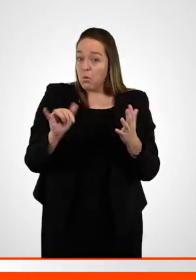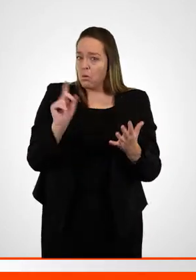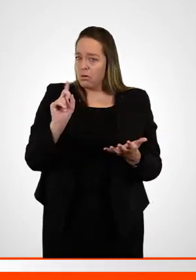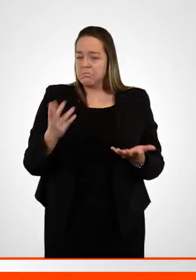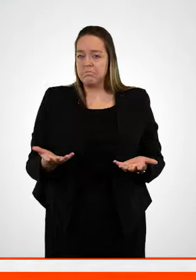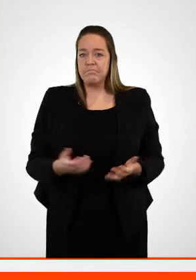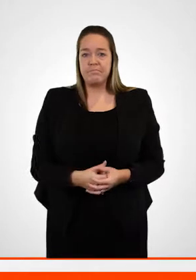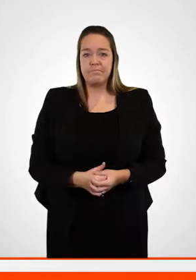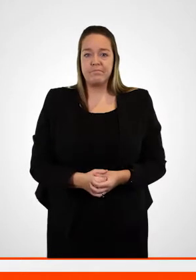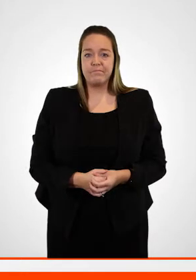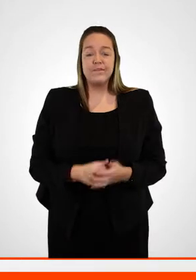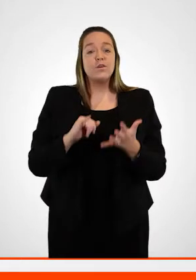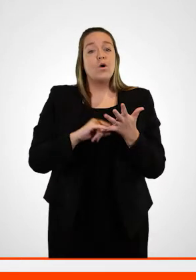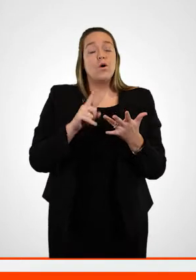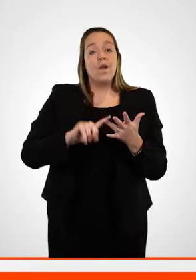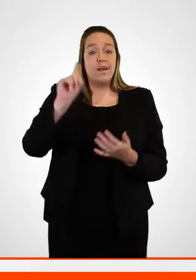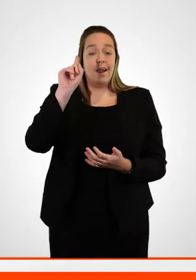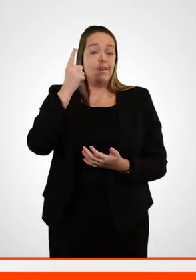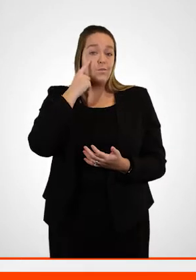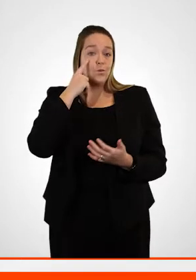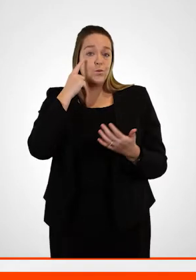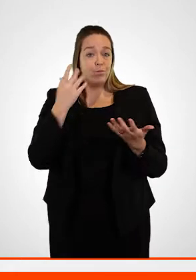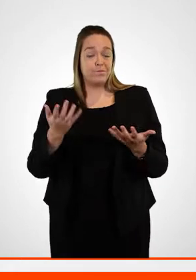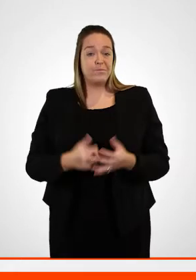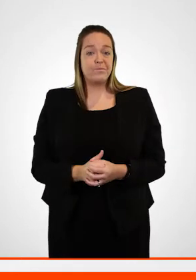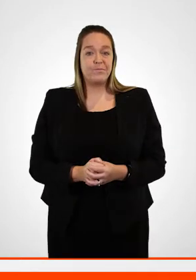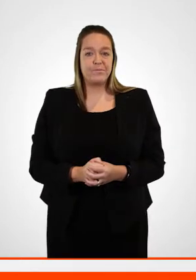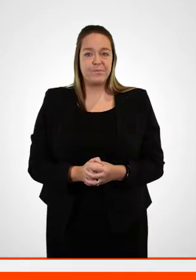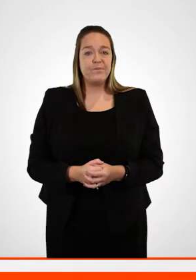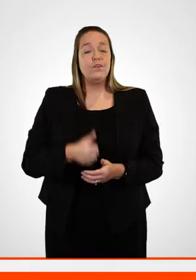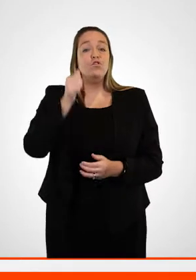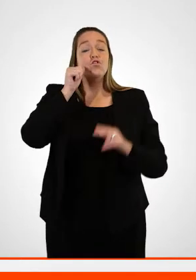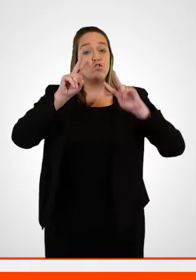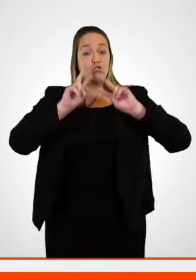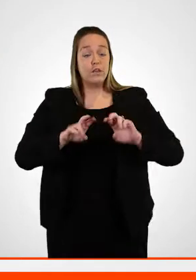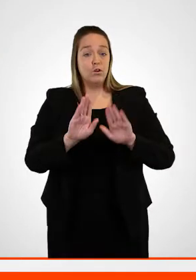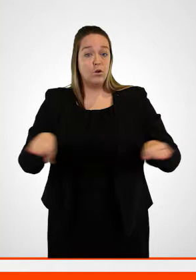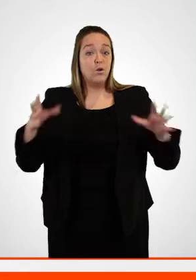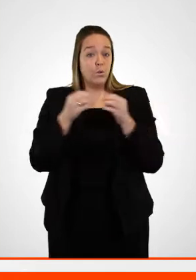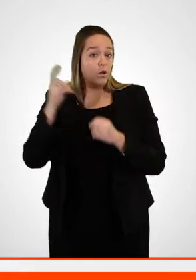And what have we learned? So let's take a look at that together, shall we? We know that research with children with cochlear implants